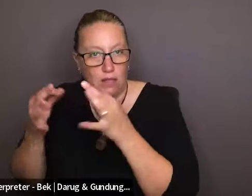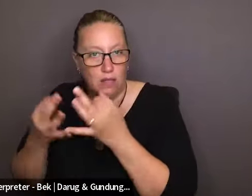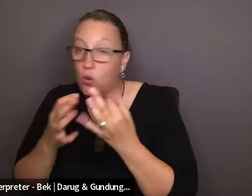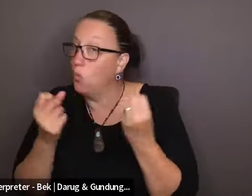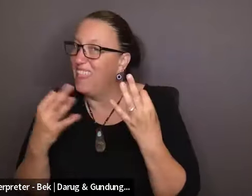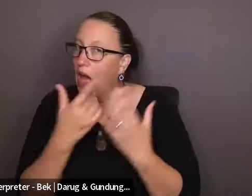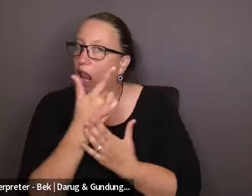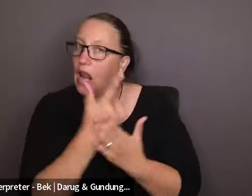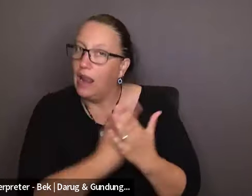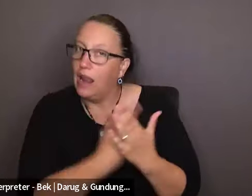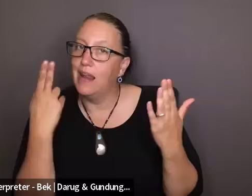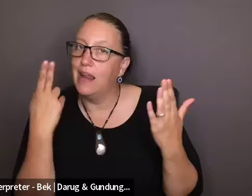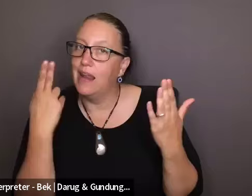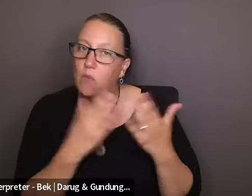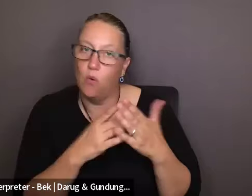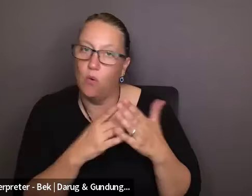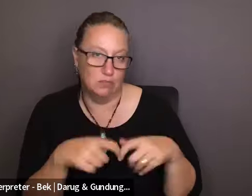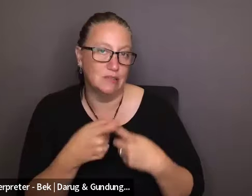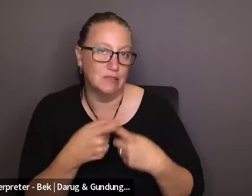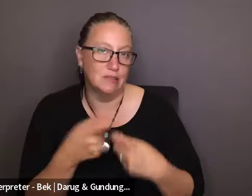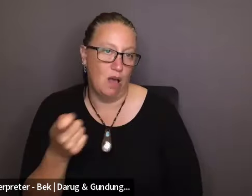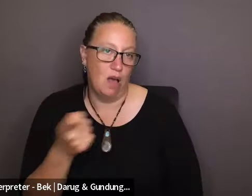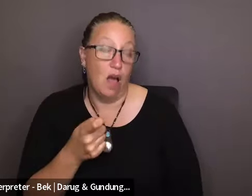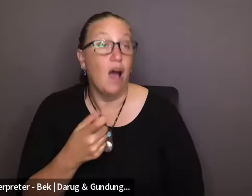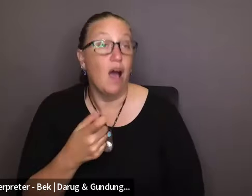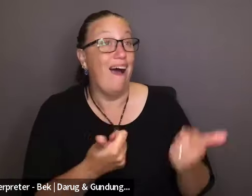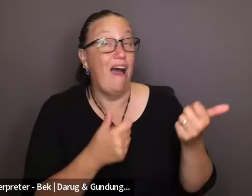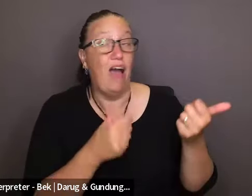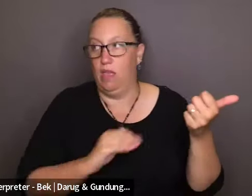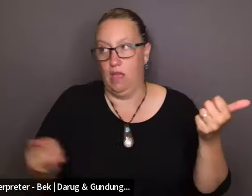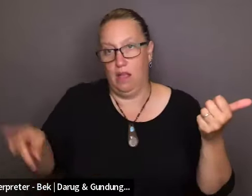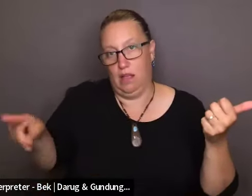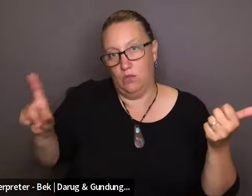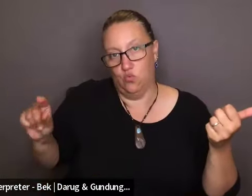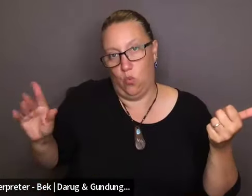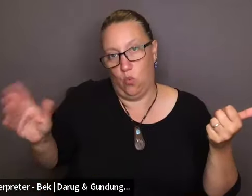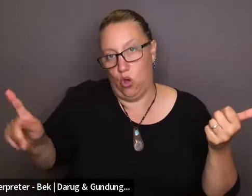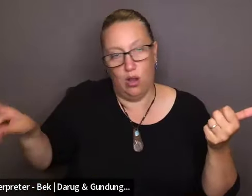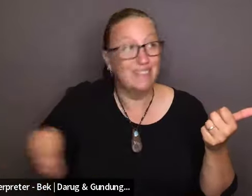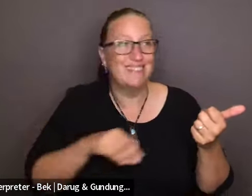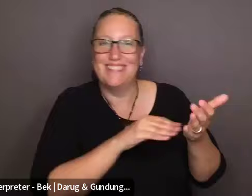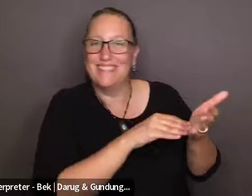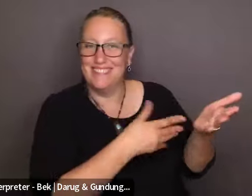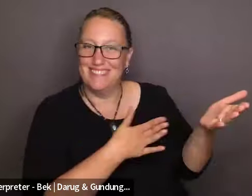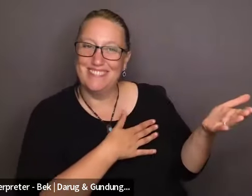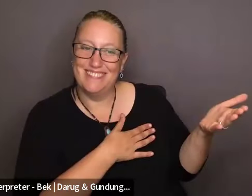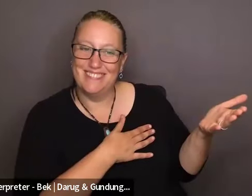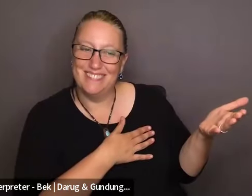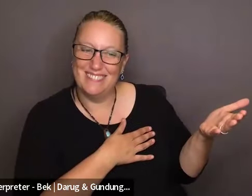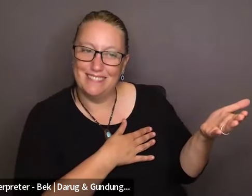put in an application last time, subcontracting large parts of the project to people /organisations who are not